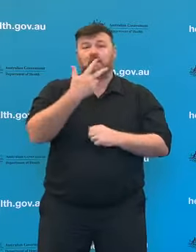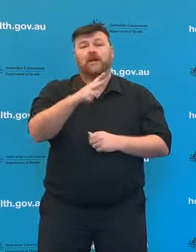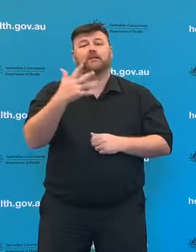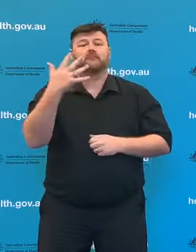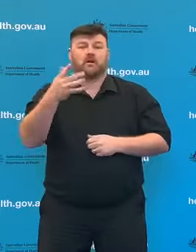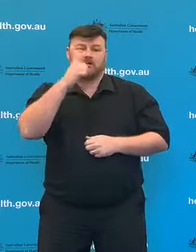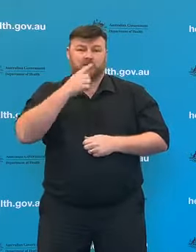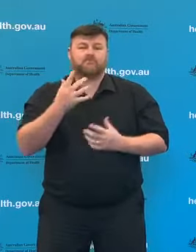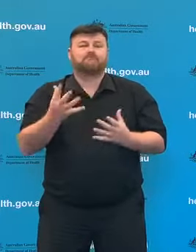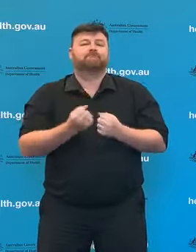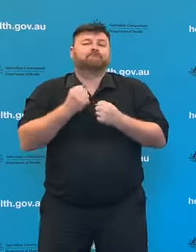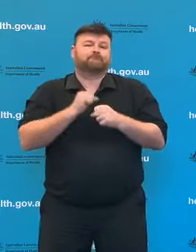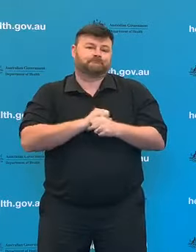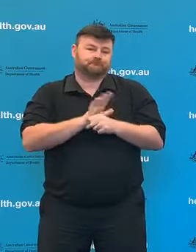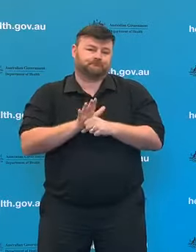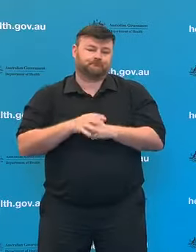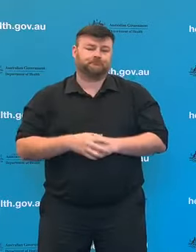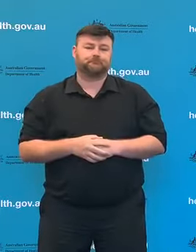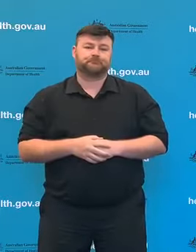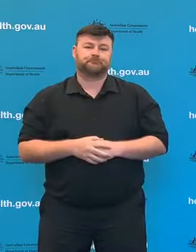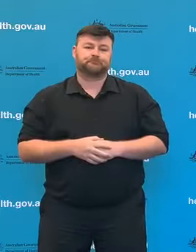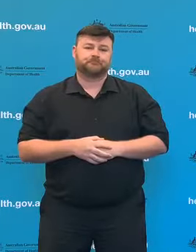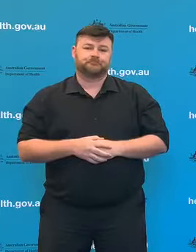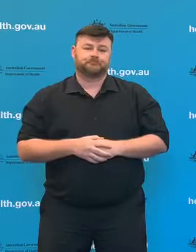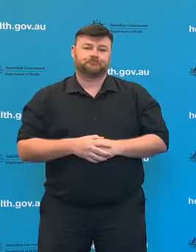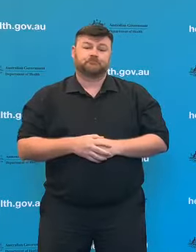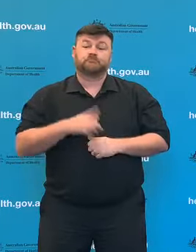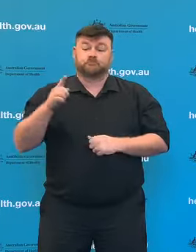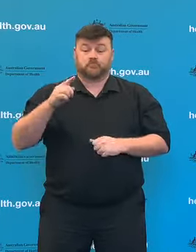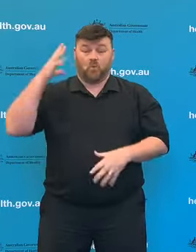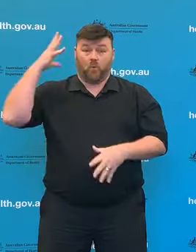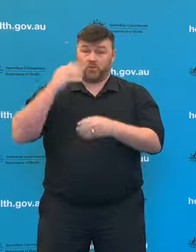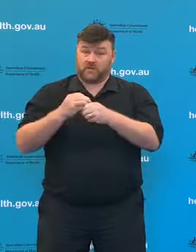of COVID-19 in Australia. This brings to 25,819